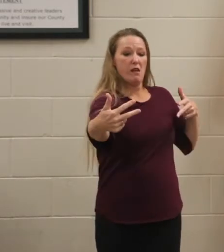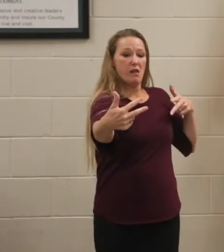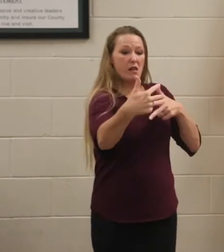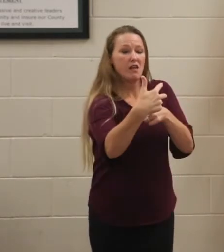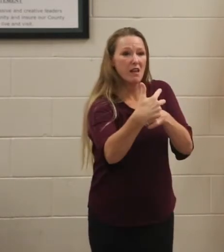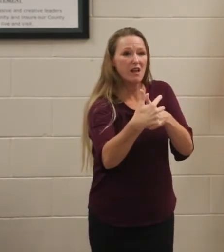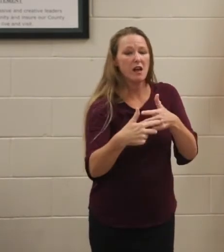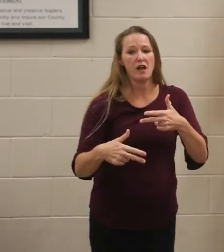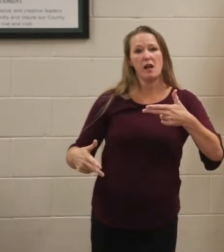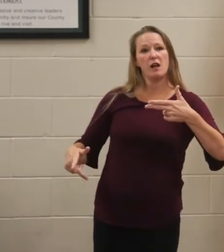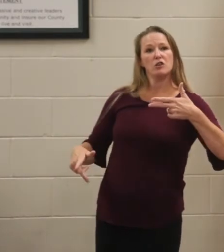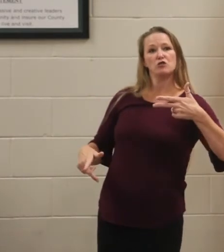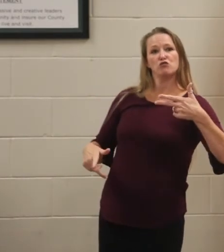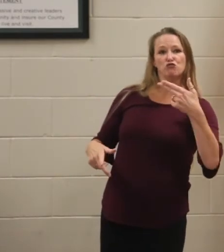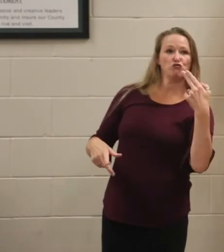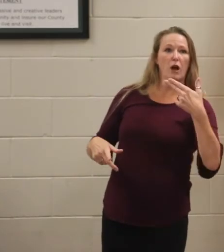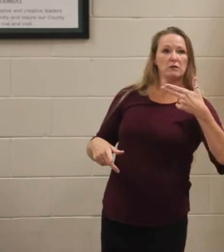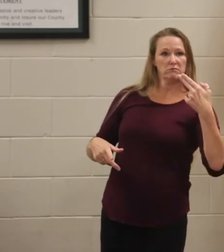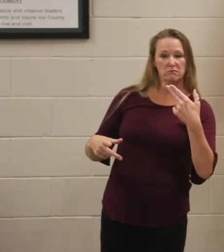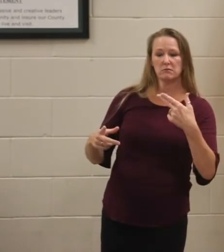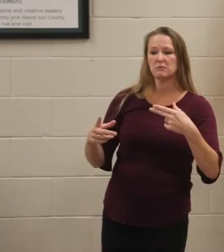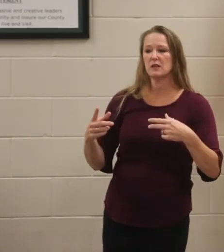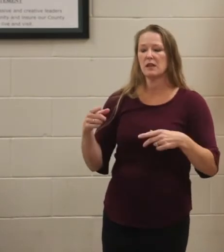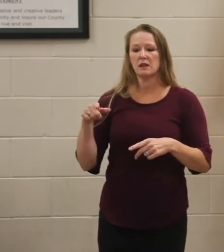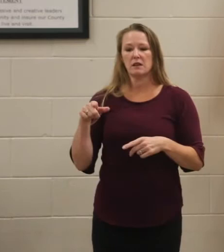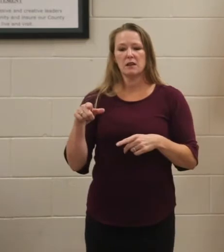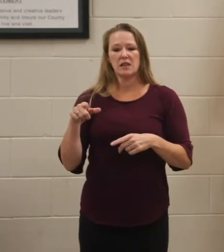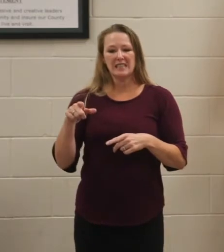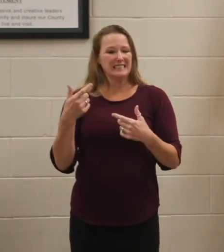As he was trying to get in after he was shot and